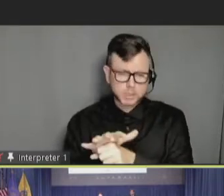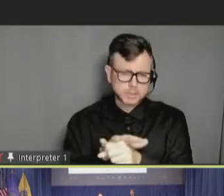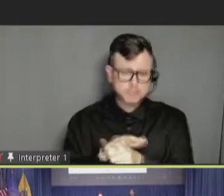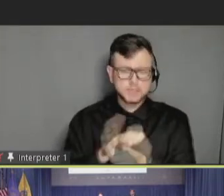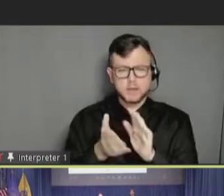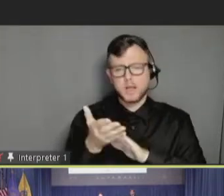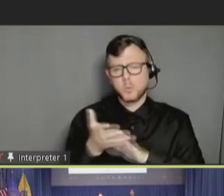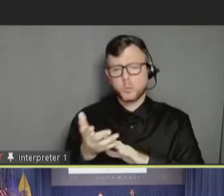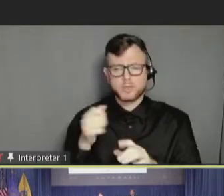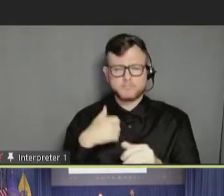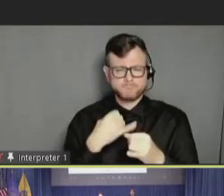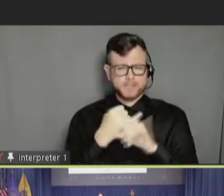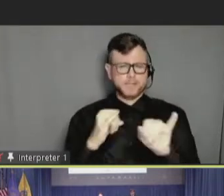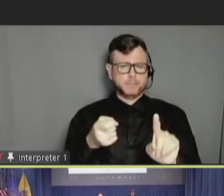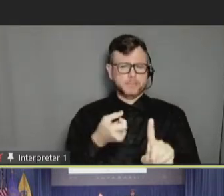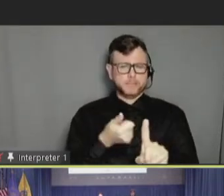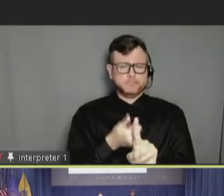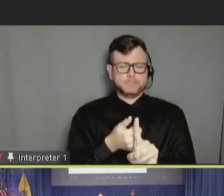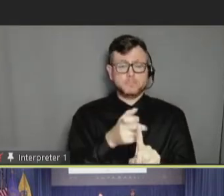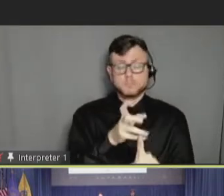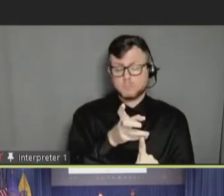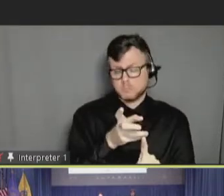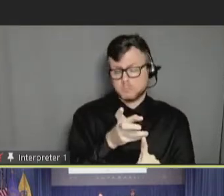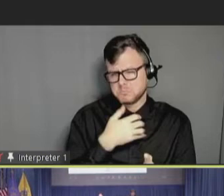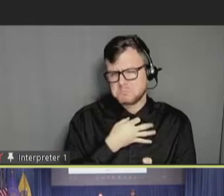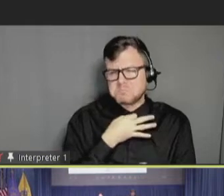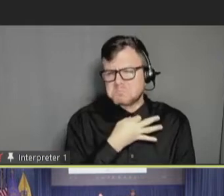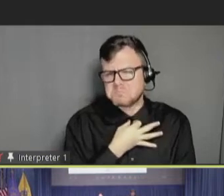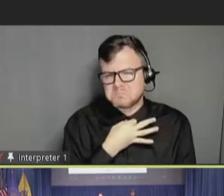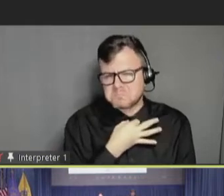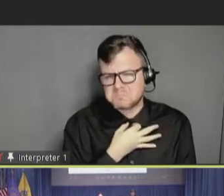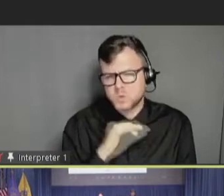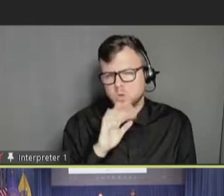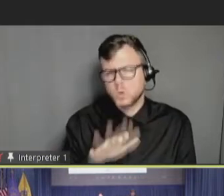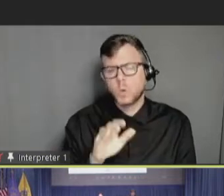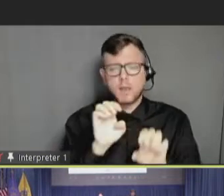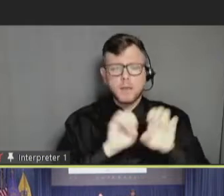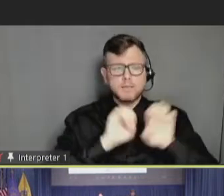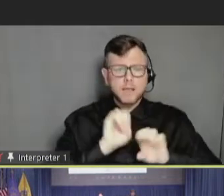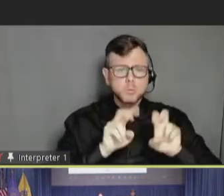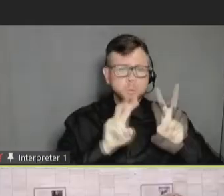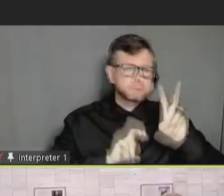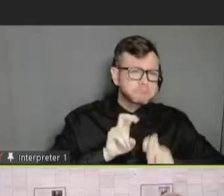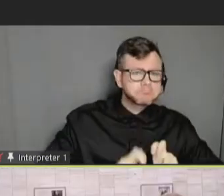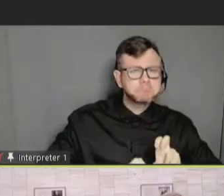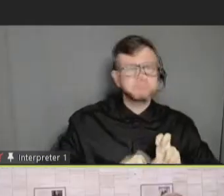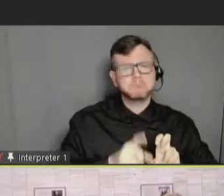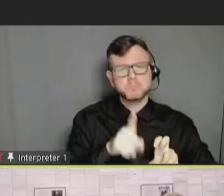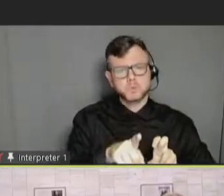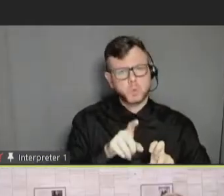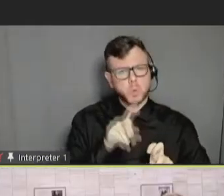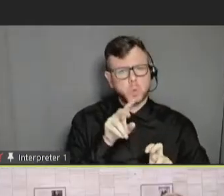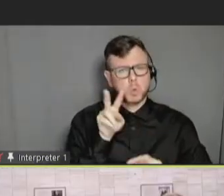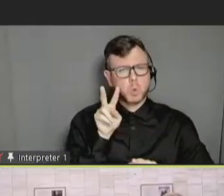independently. I'm curious, in your evaluation or assessment, did you look at the state level,